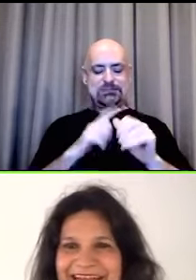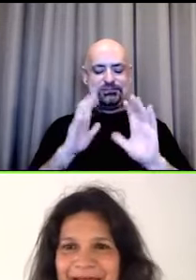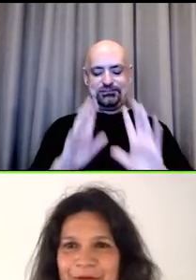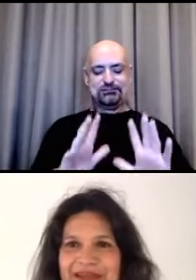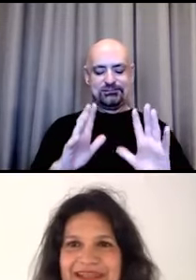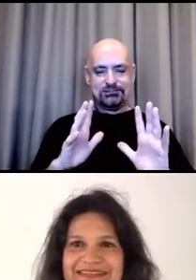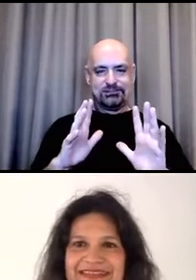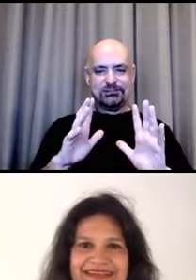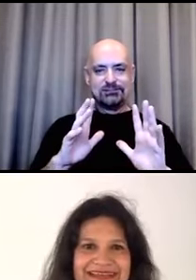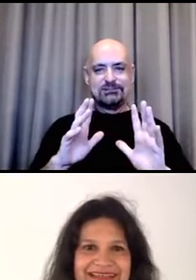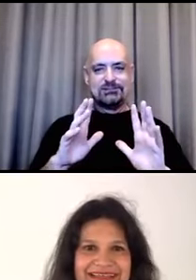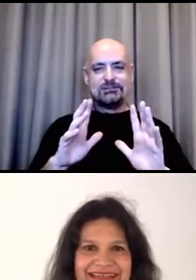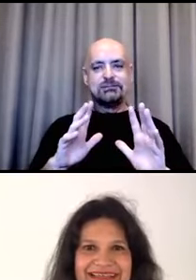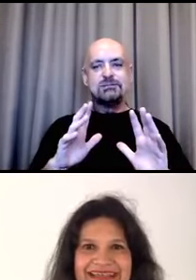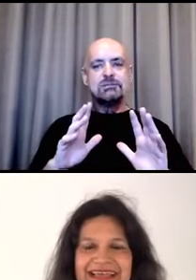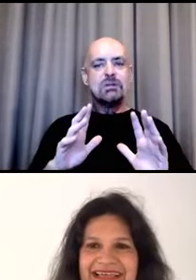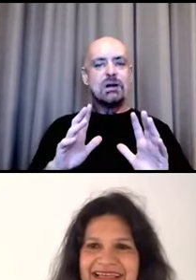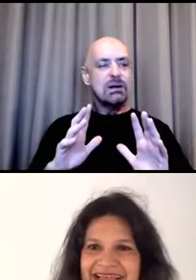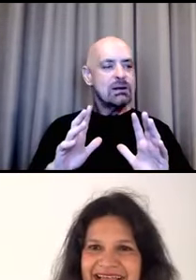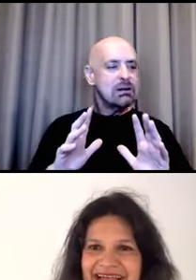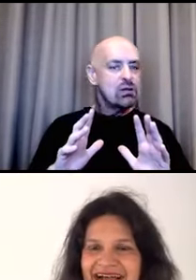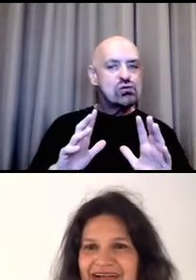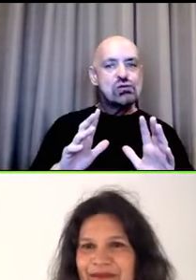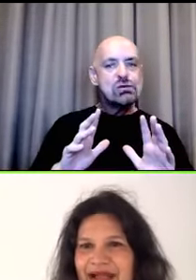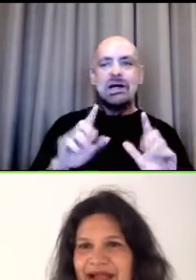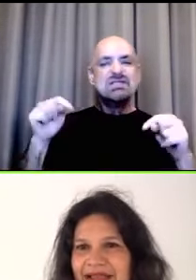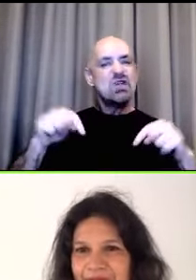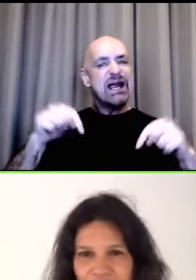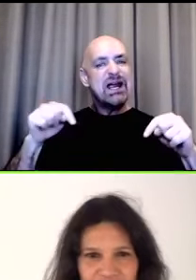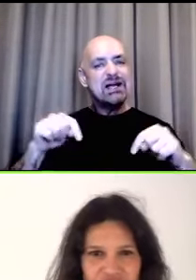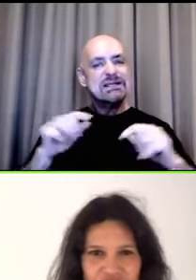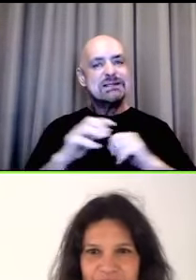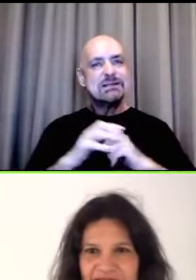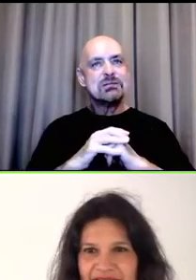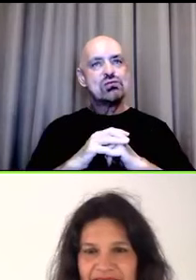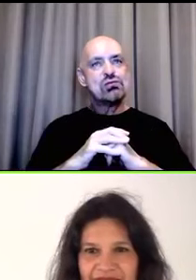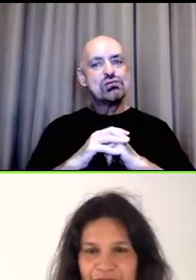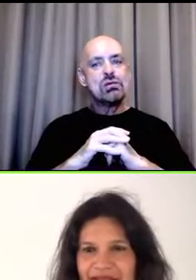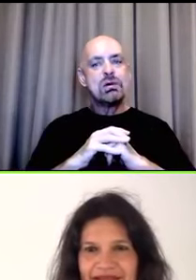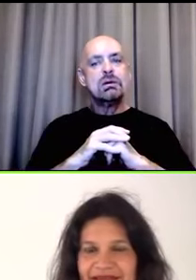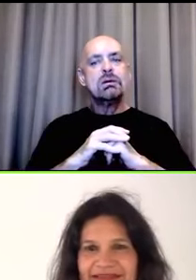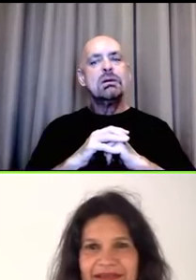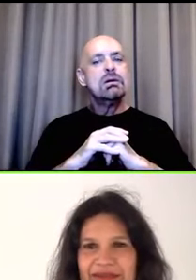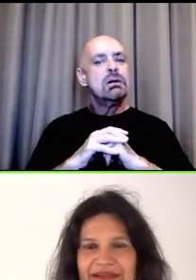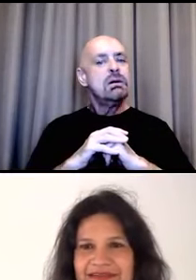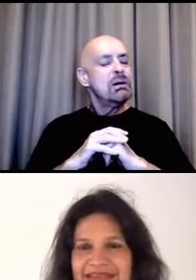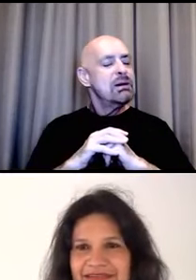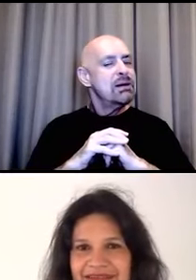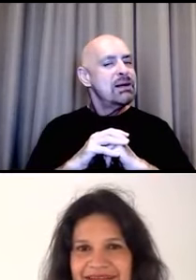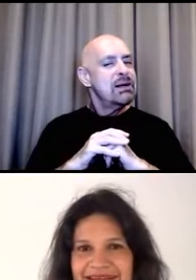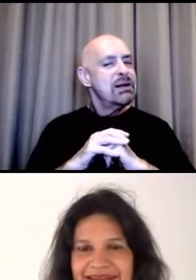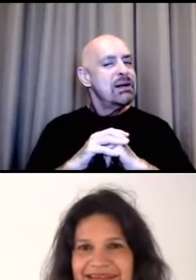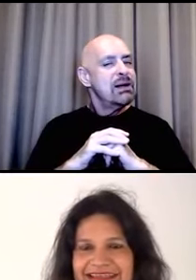of rights that are based in notions of human rights. She says and I'll tell you what she says according to Mahmood